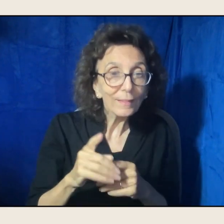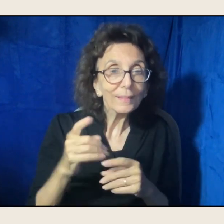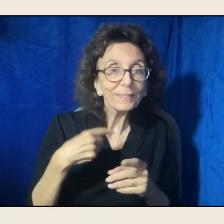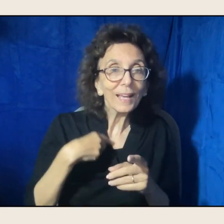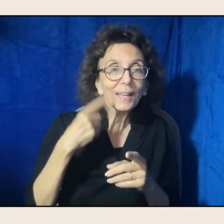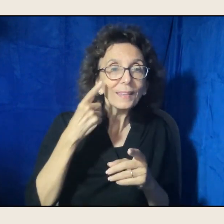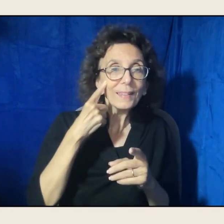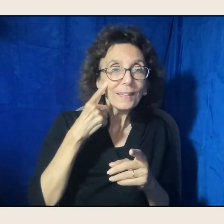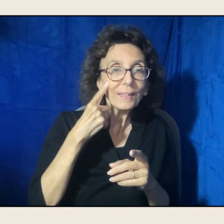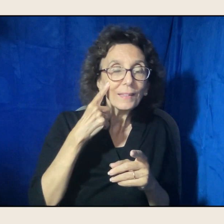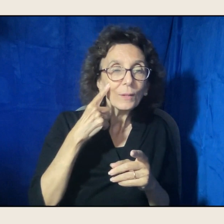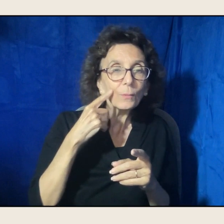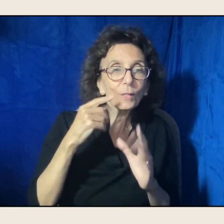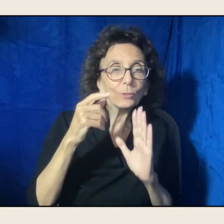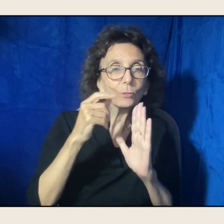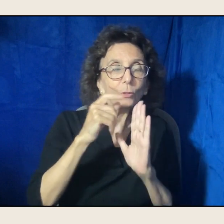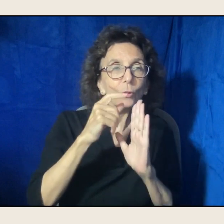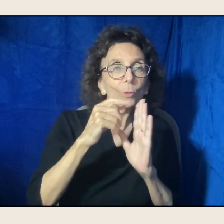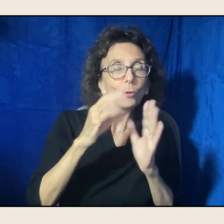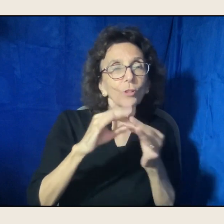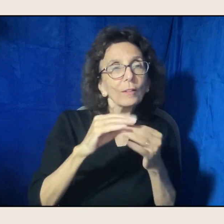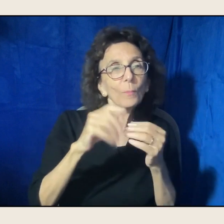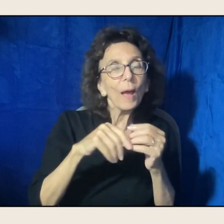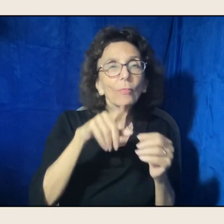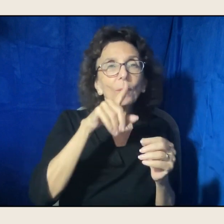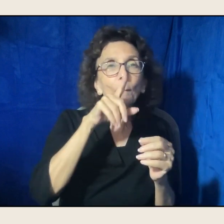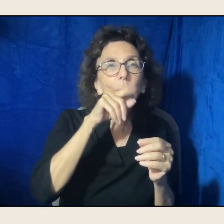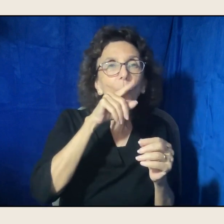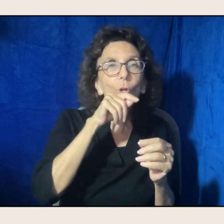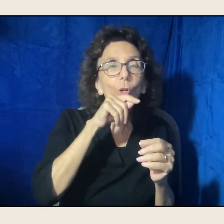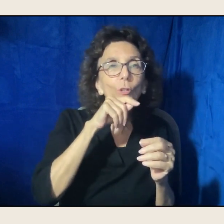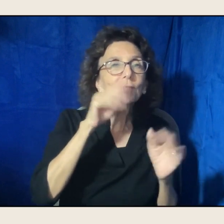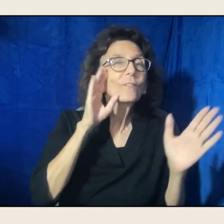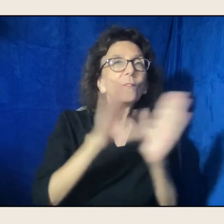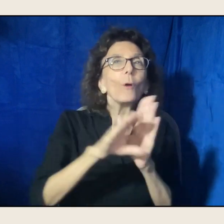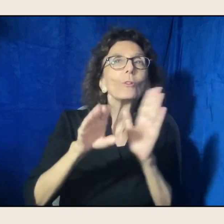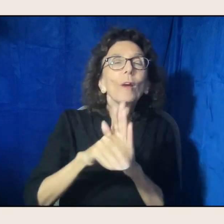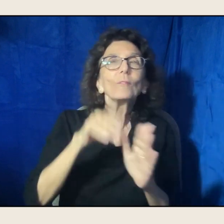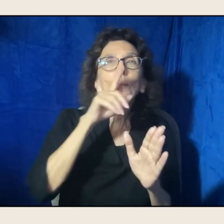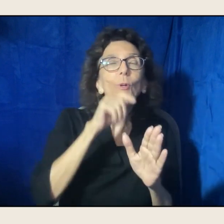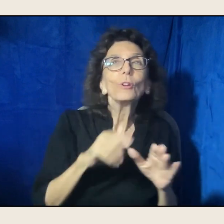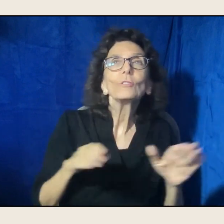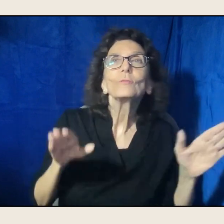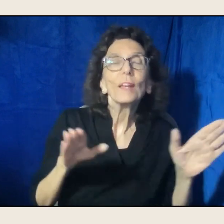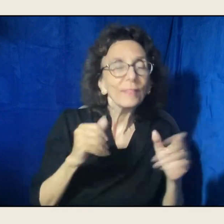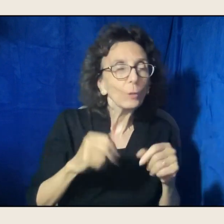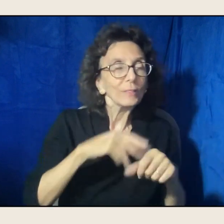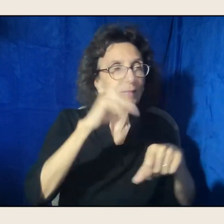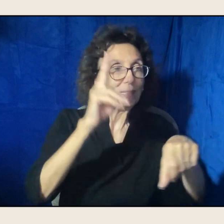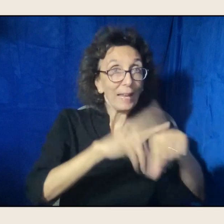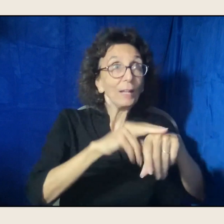on the birds reminds us of is that there's nature nature, but then there's also,